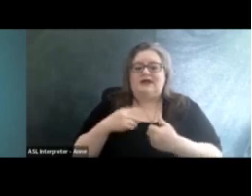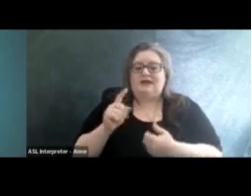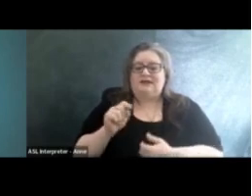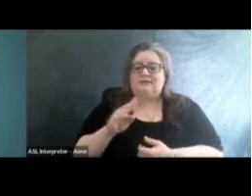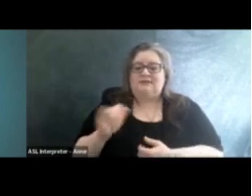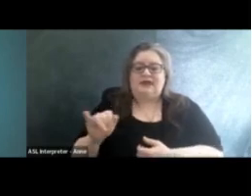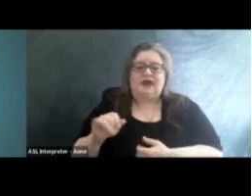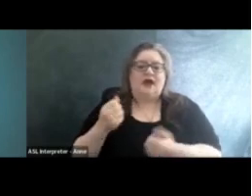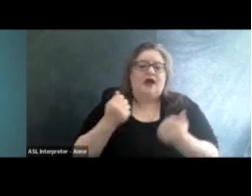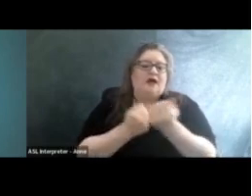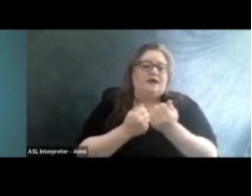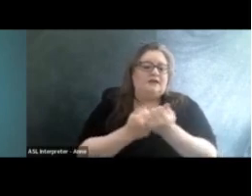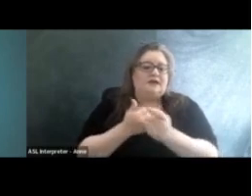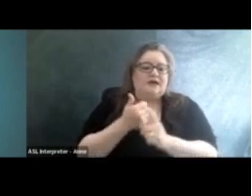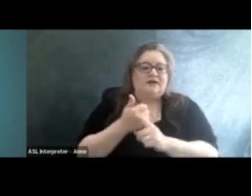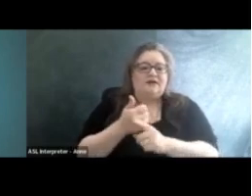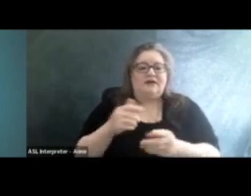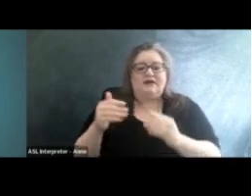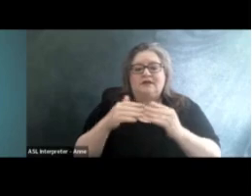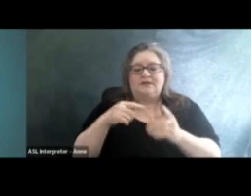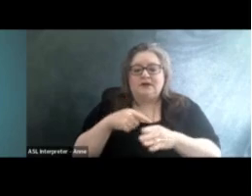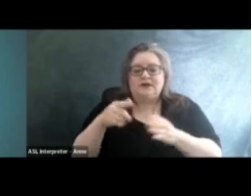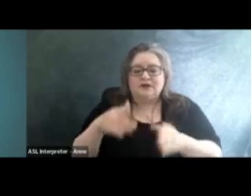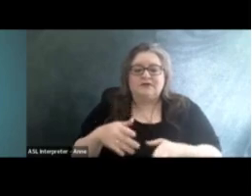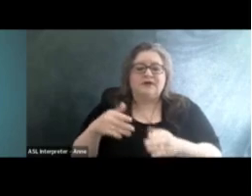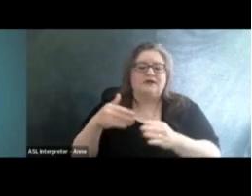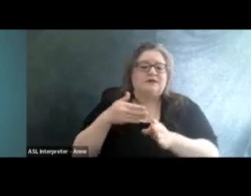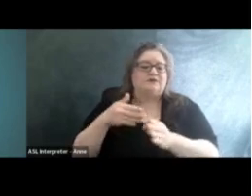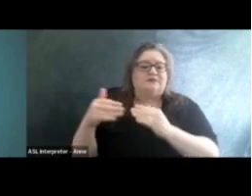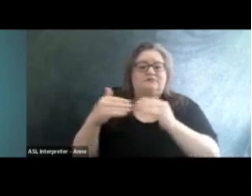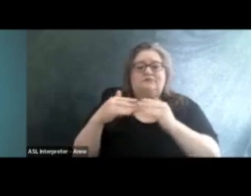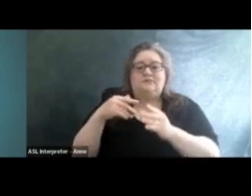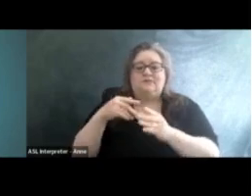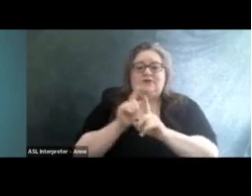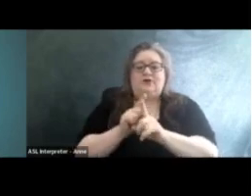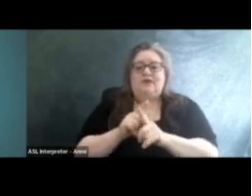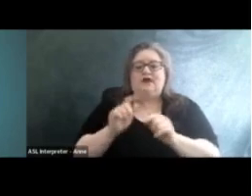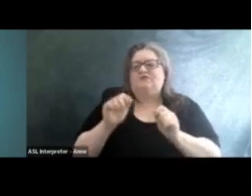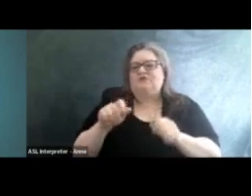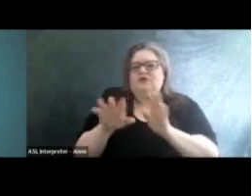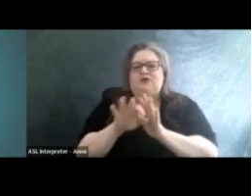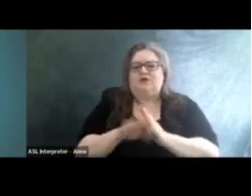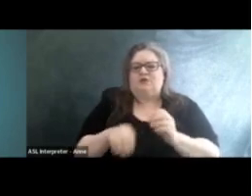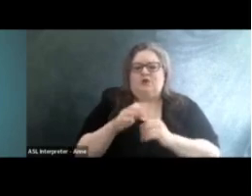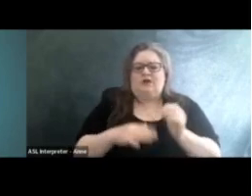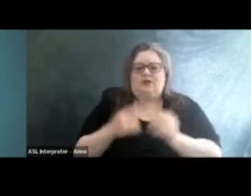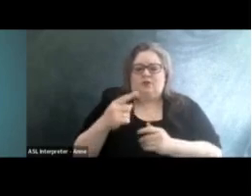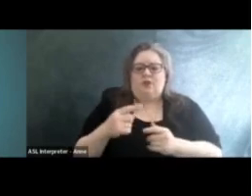advocate, advocate, peer specialist, peer mentor, and as I said, you could choose more than one social worker, counselor, care manager,